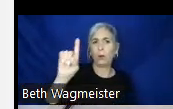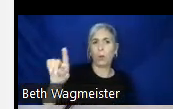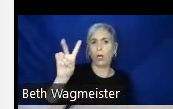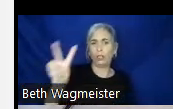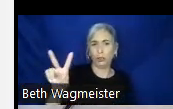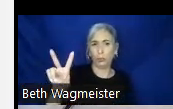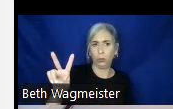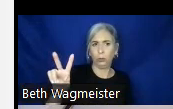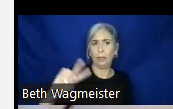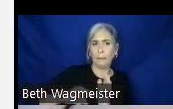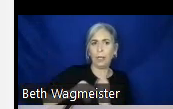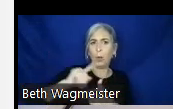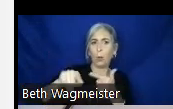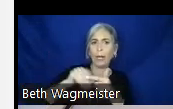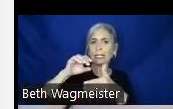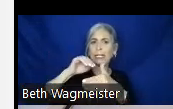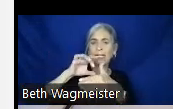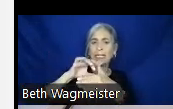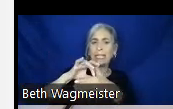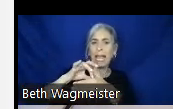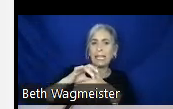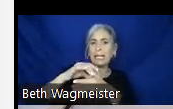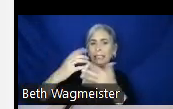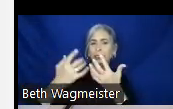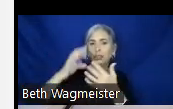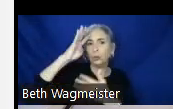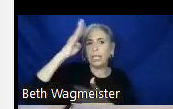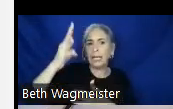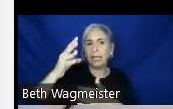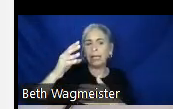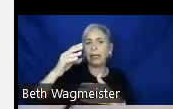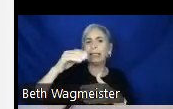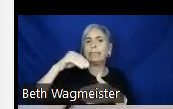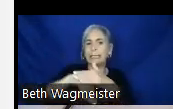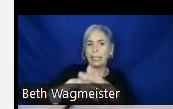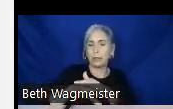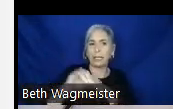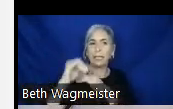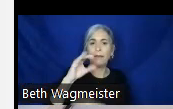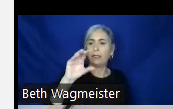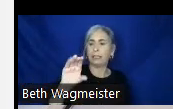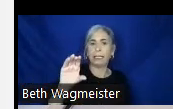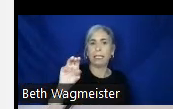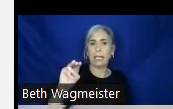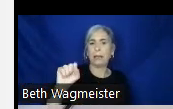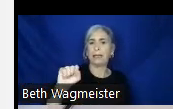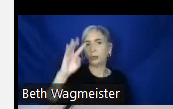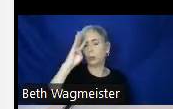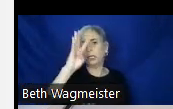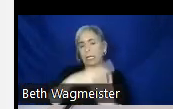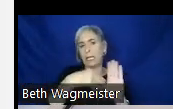generated is it accessible. If the CMS allowed a table, that it creates the right markup for it.